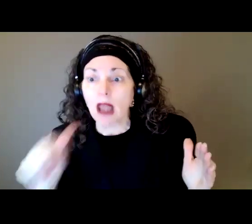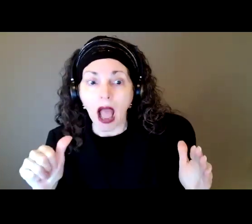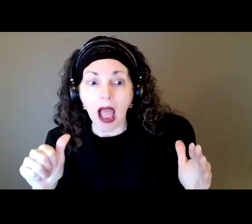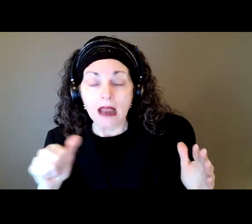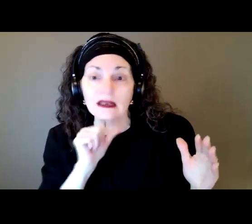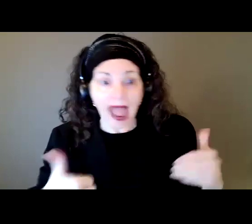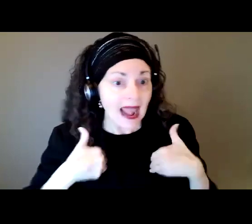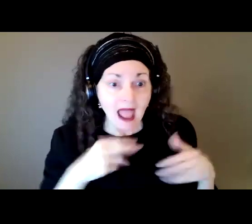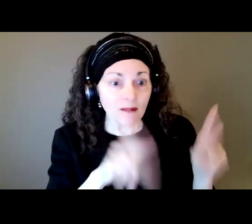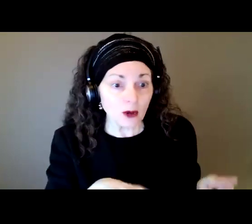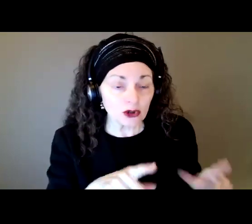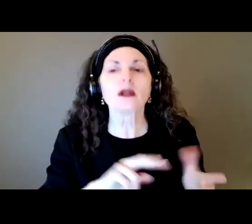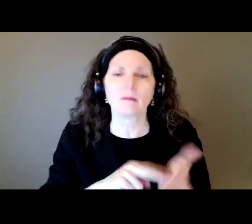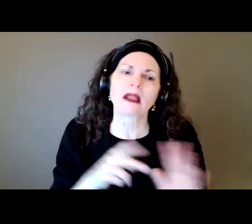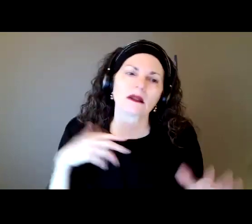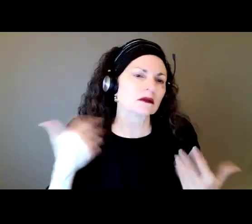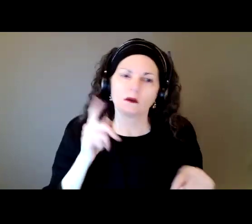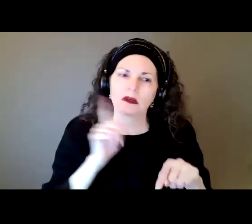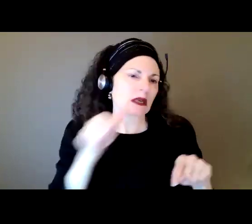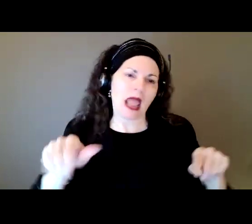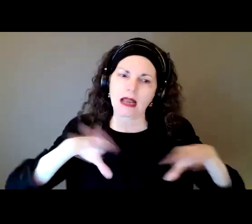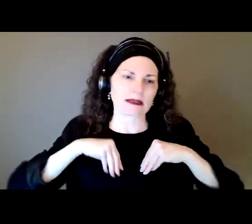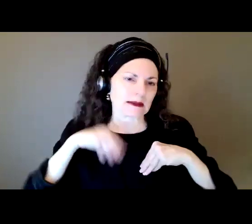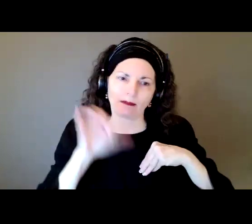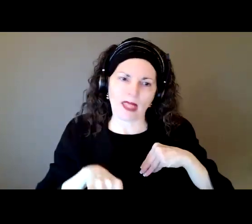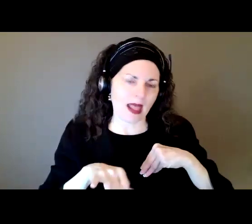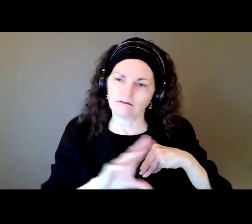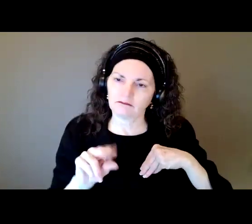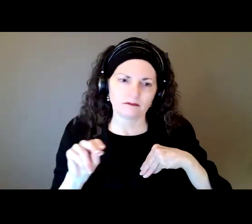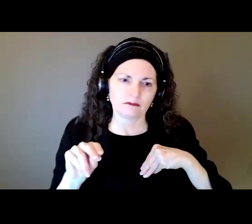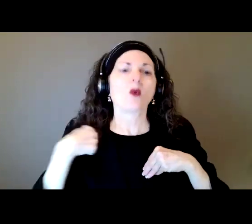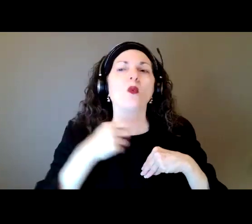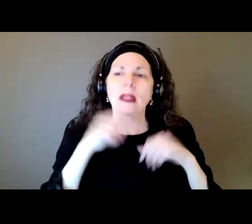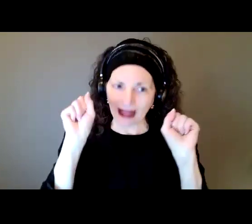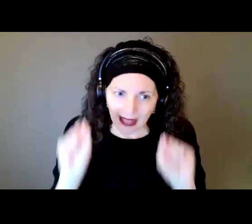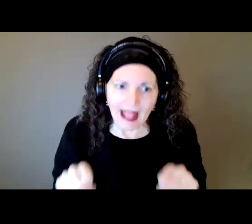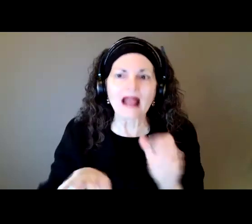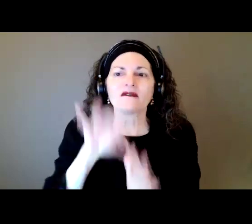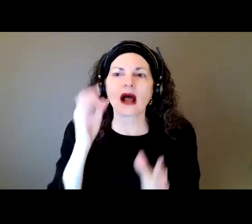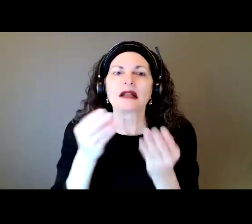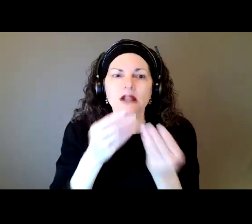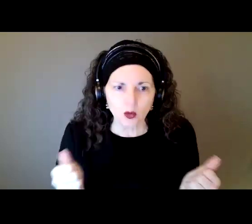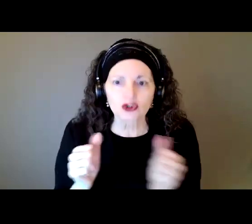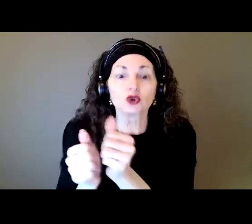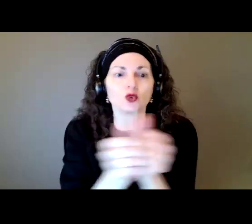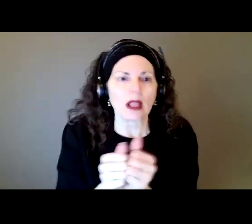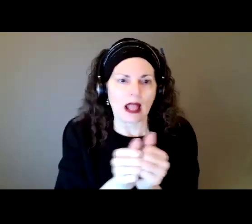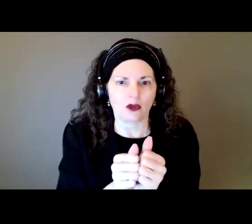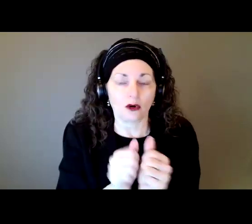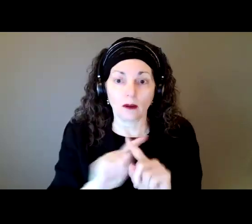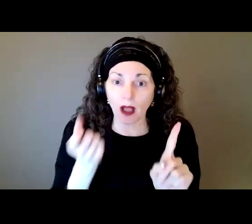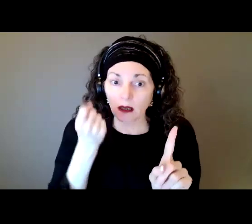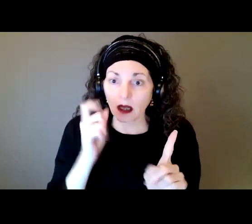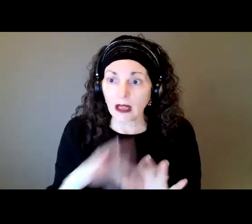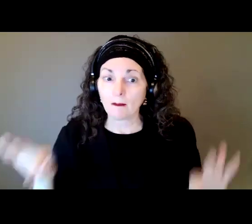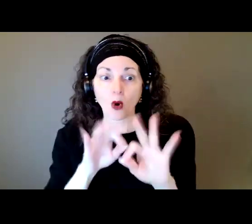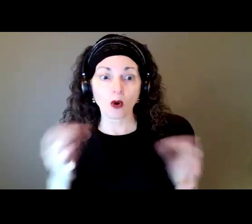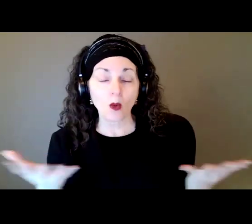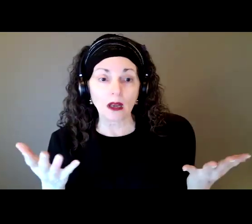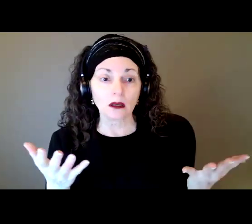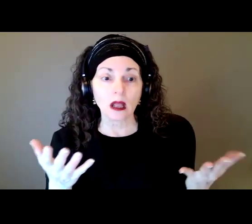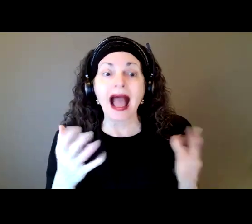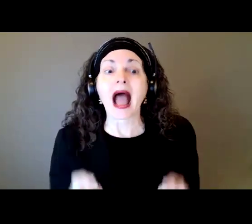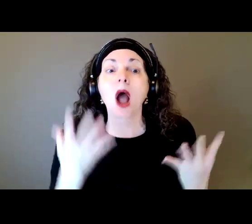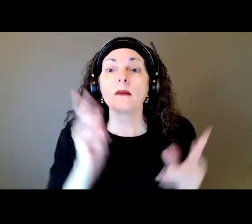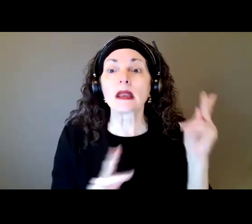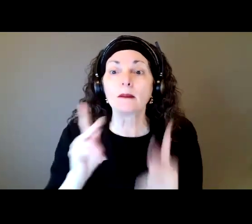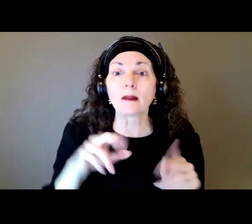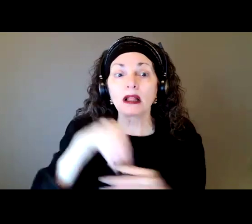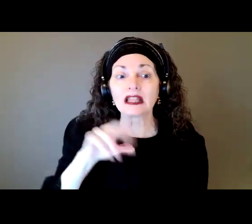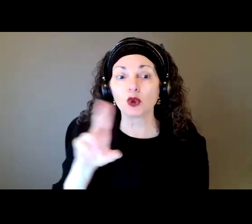because together we can find solutions. But there's another imperative. The number of people with disabilities and older adults in the United States is growing,